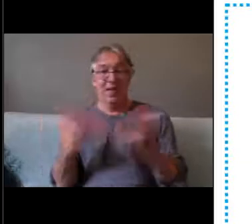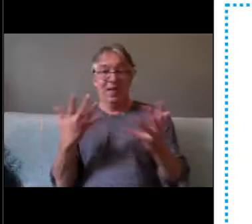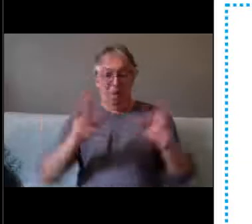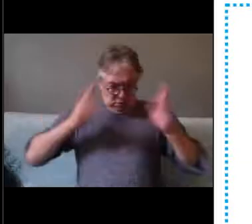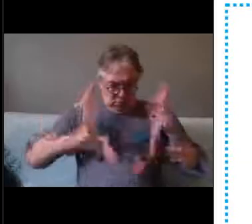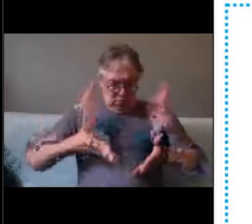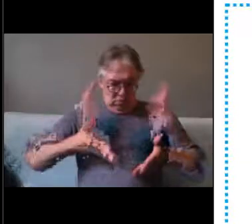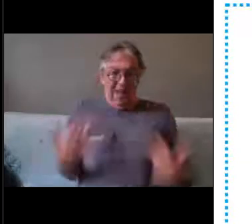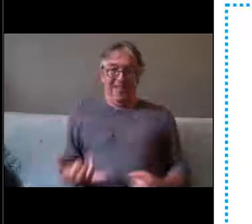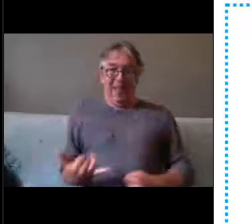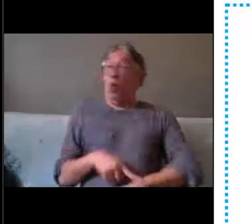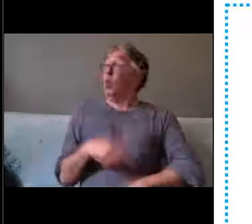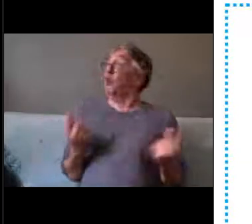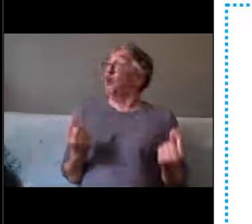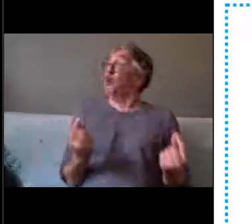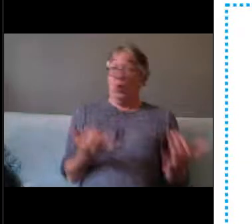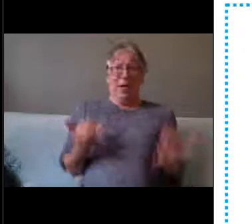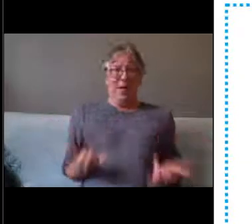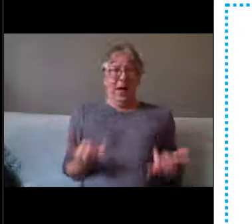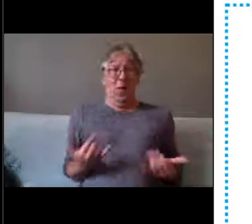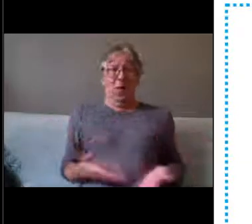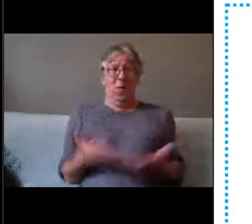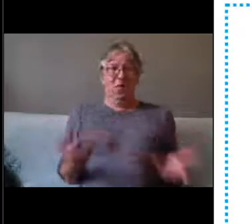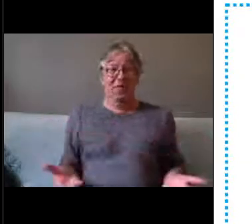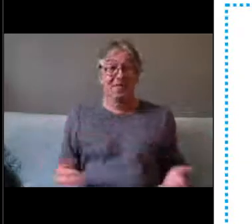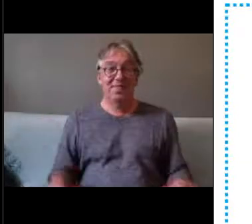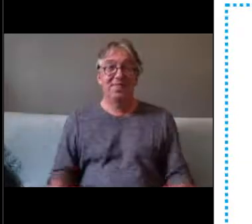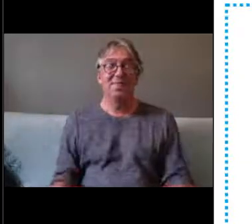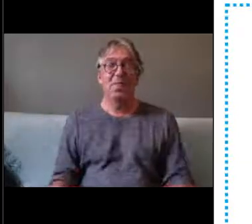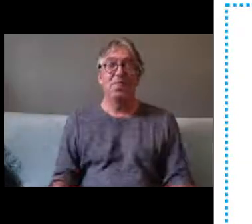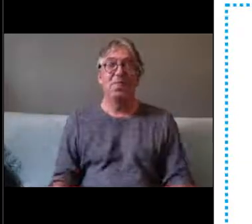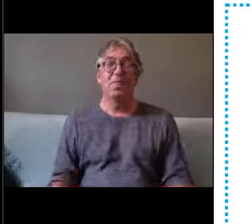And given the measures for physical distance continue